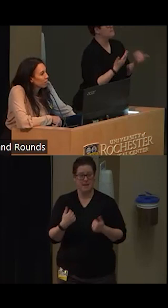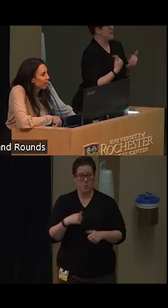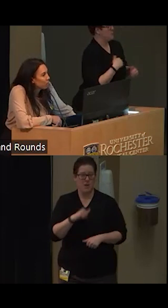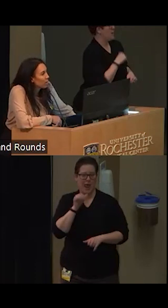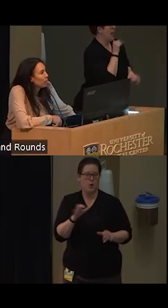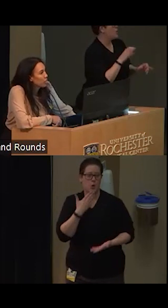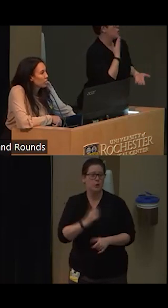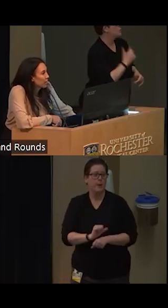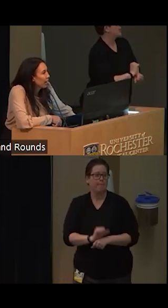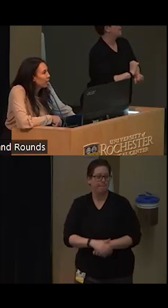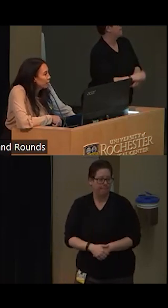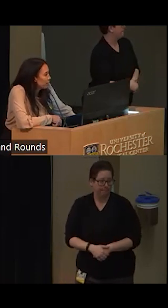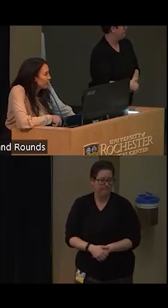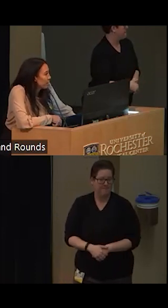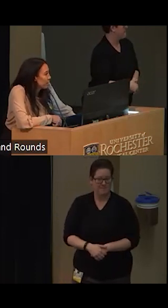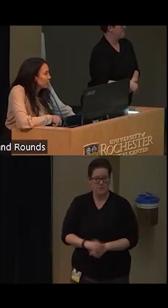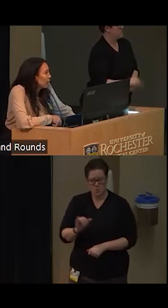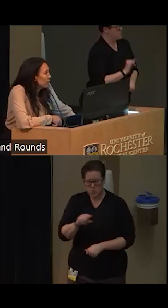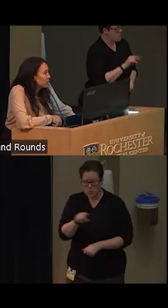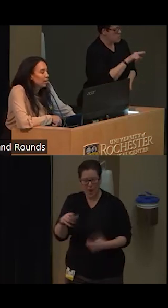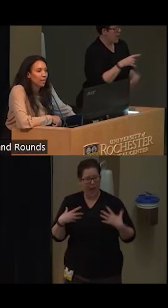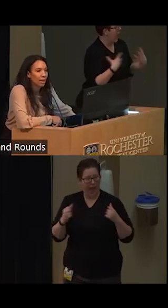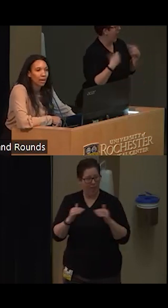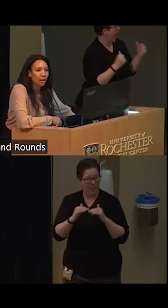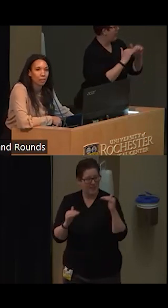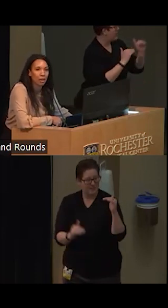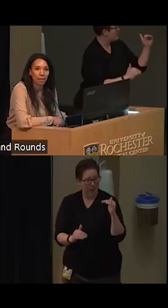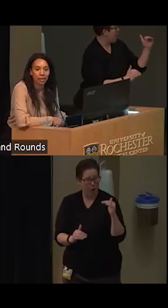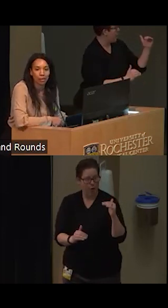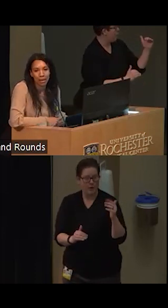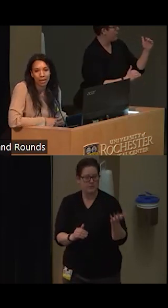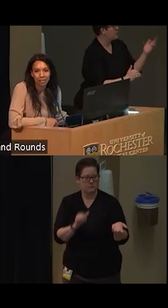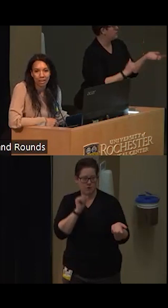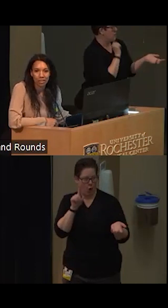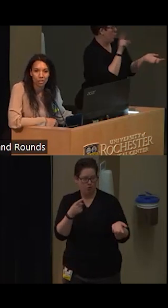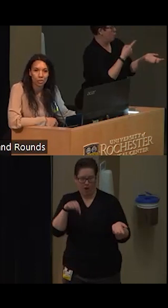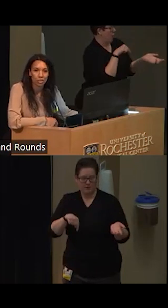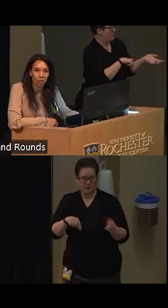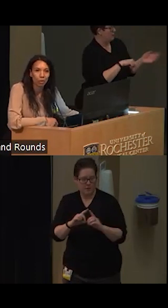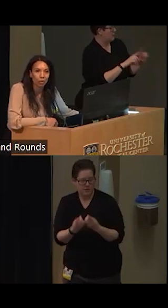of that we question Health disparities across not our department or not even our institution as a